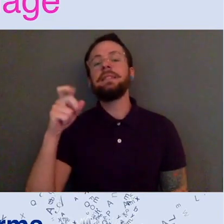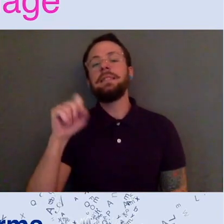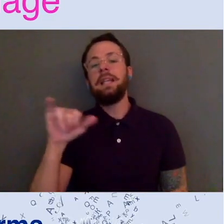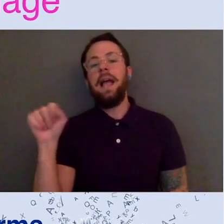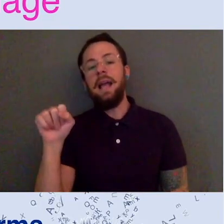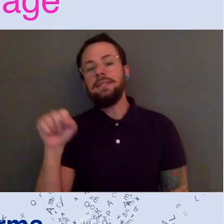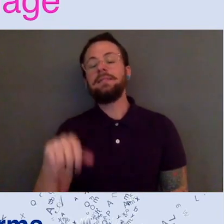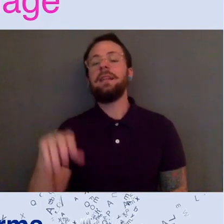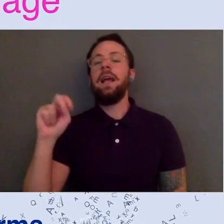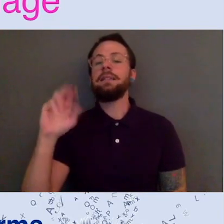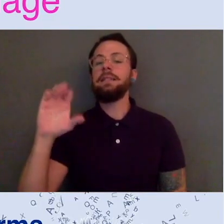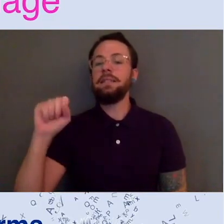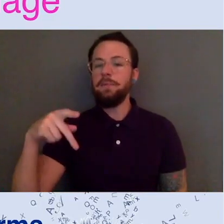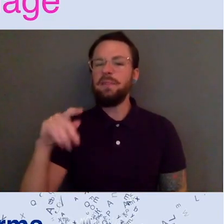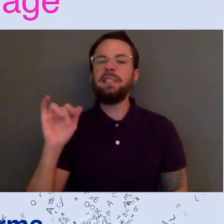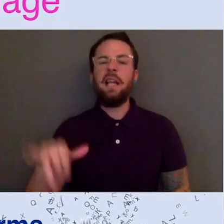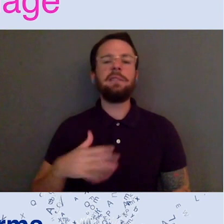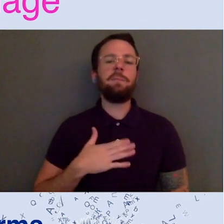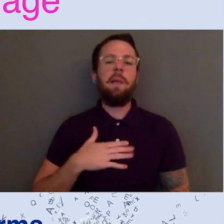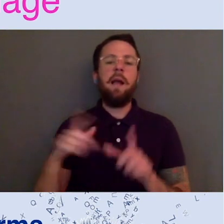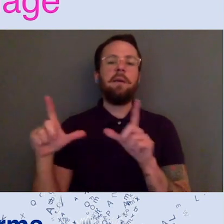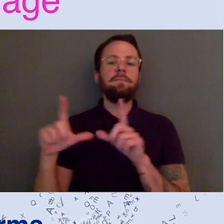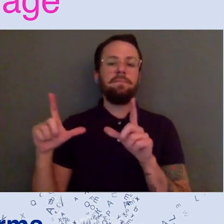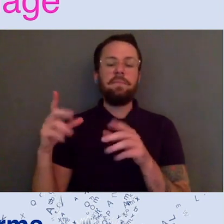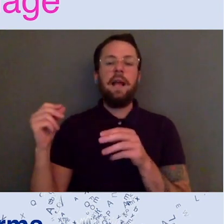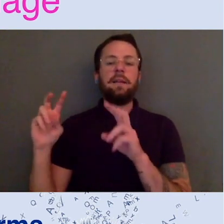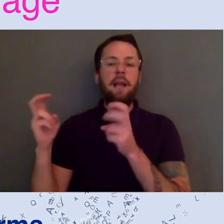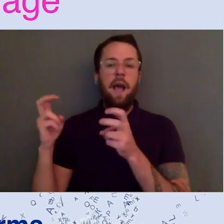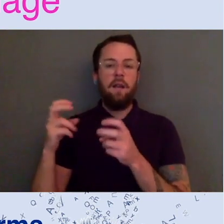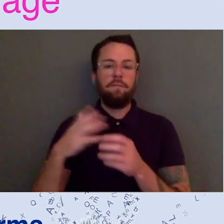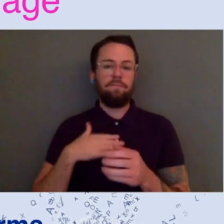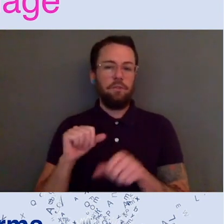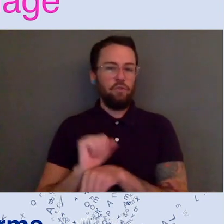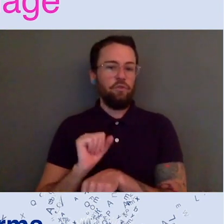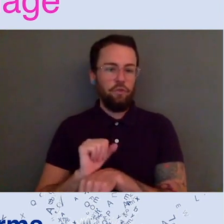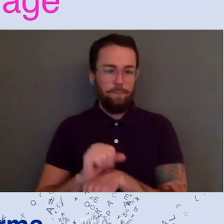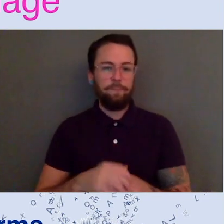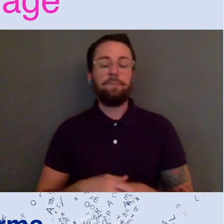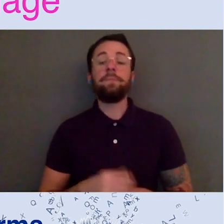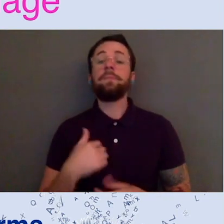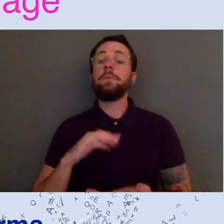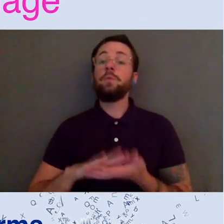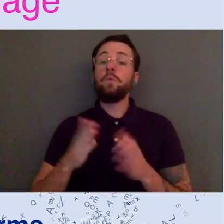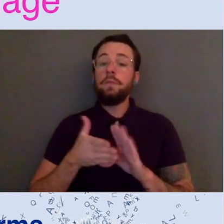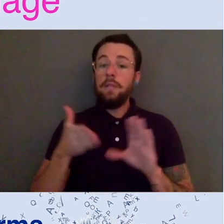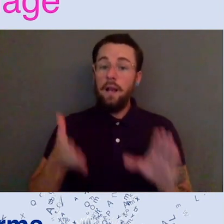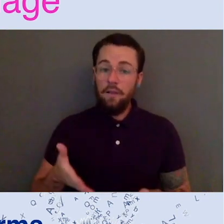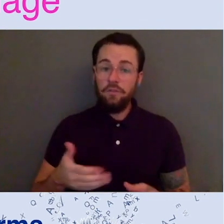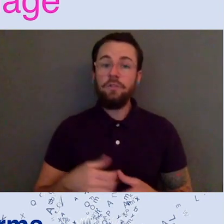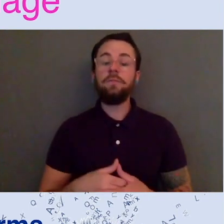You'll see on the bottom of my e-mail, Blake Culley.